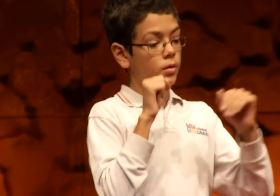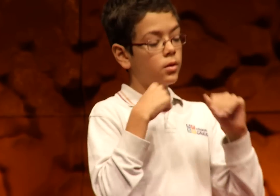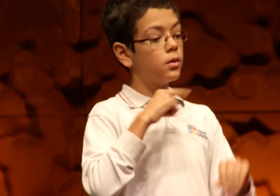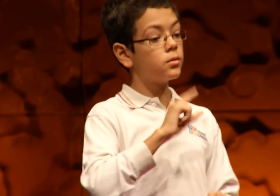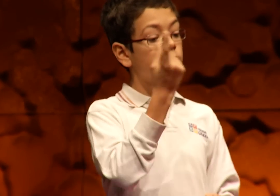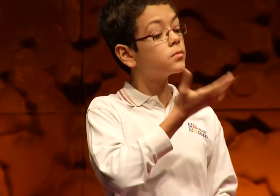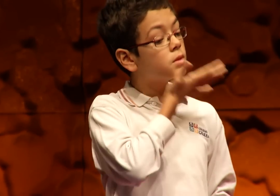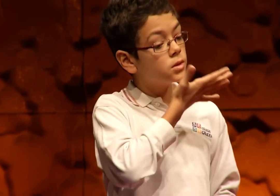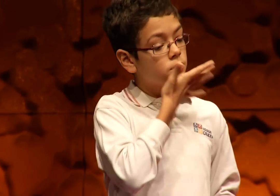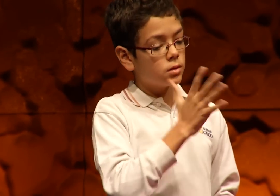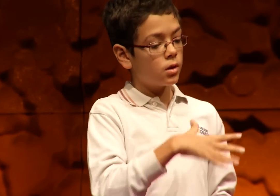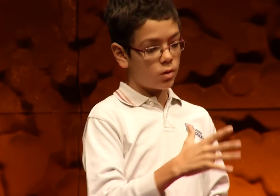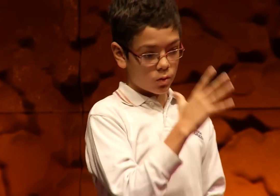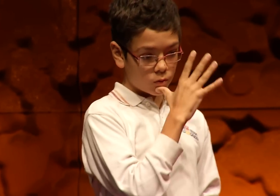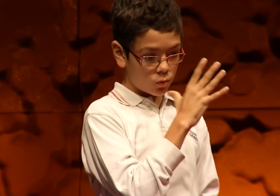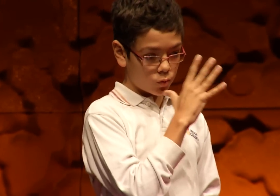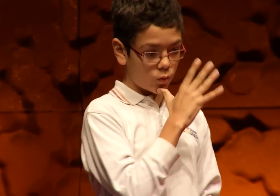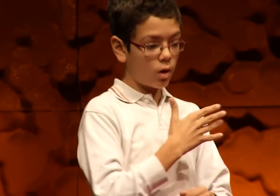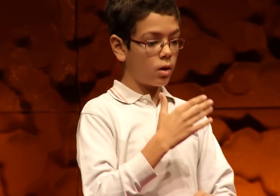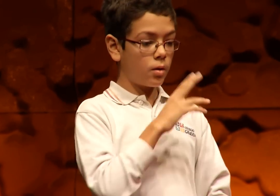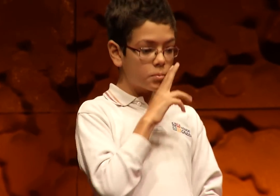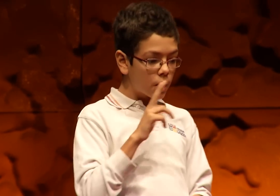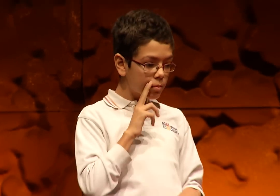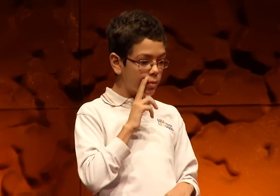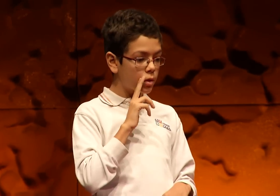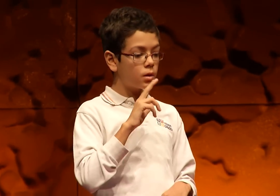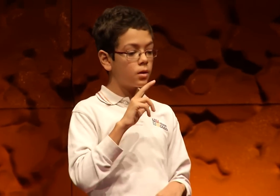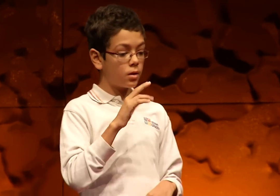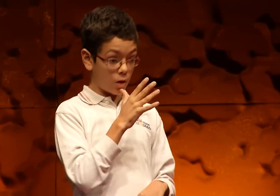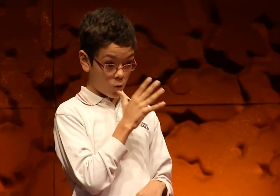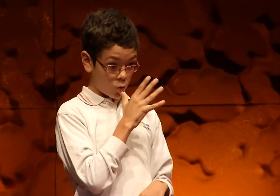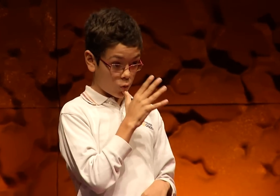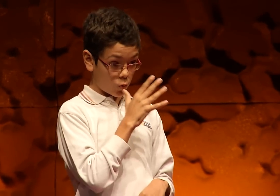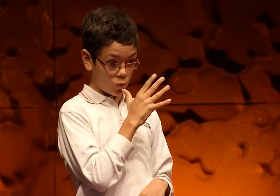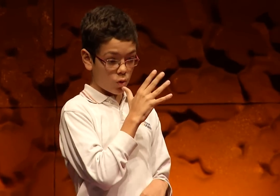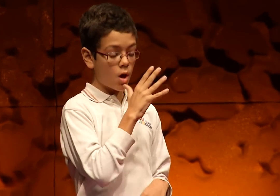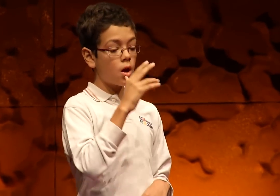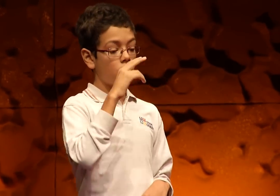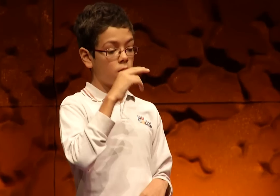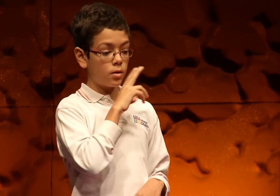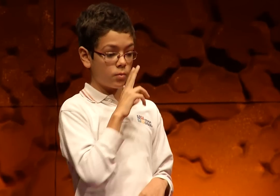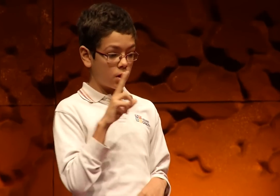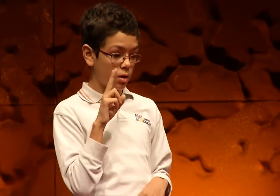When I was little, my first sign was this one: "Water." Can you see it?